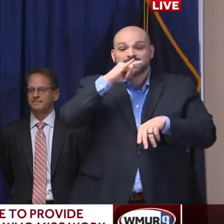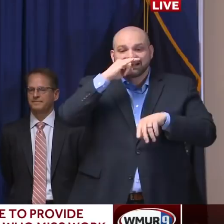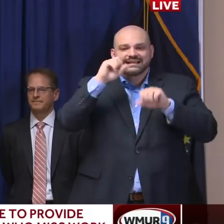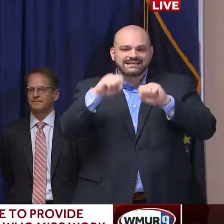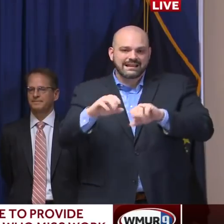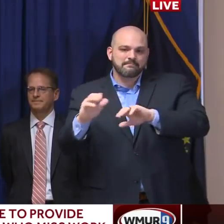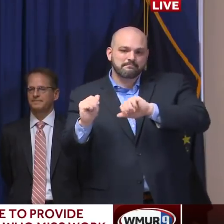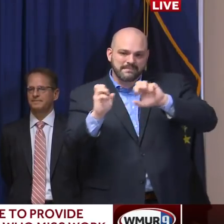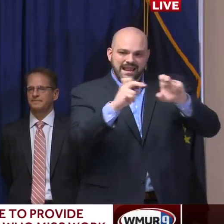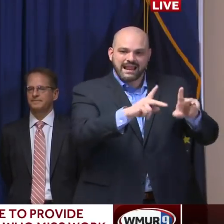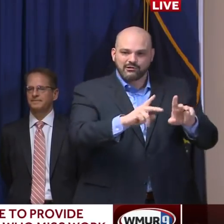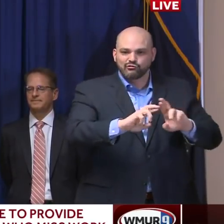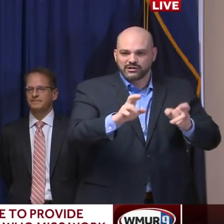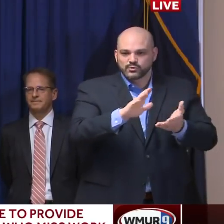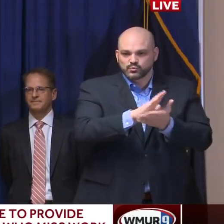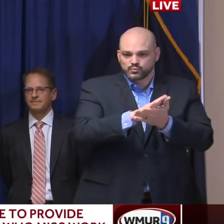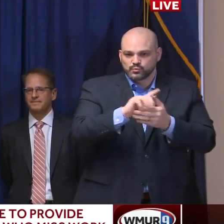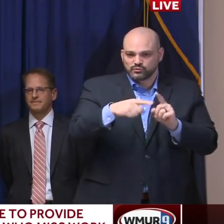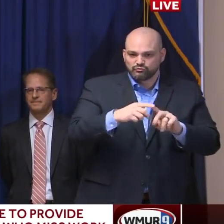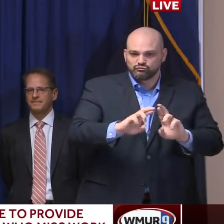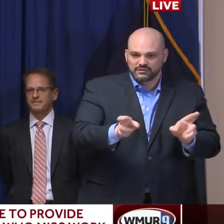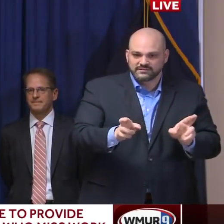RETURNING TO A SAFE EDUCATIONAL ENVIRONMENT.